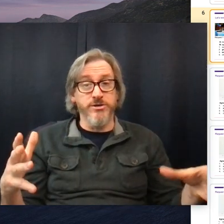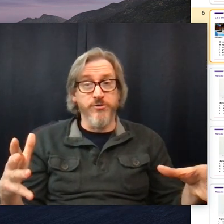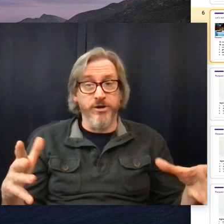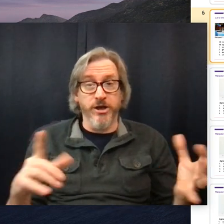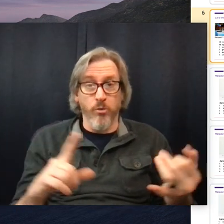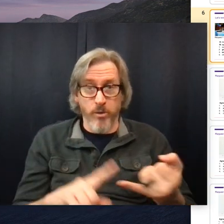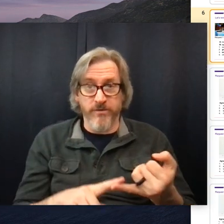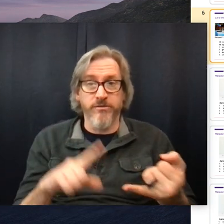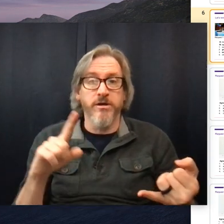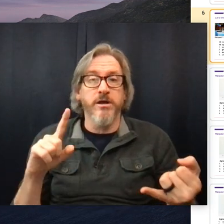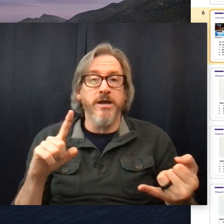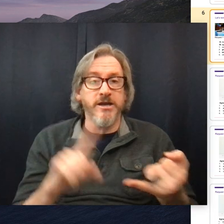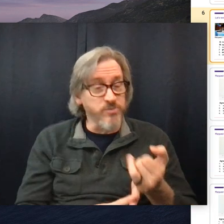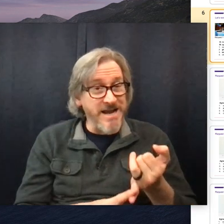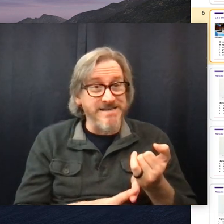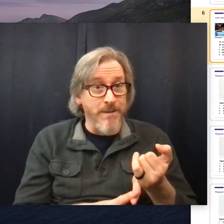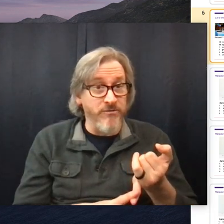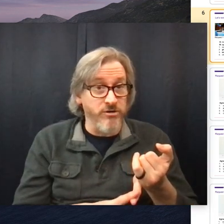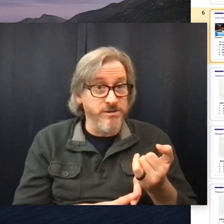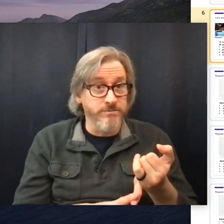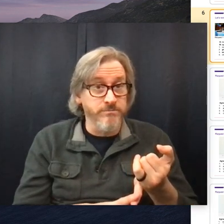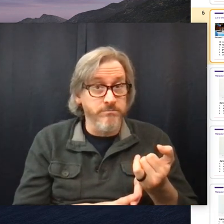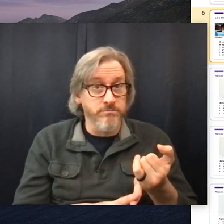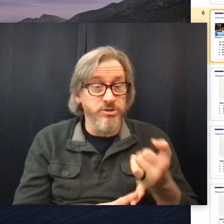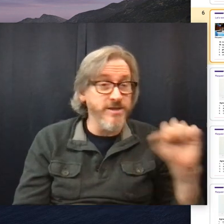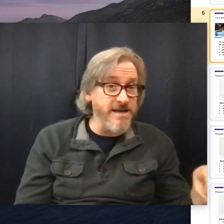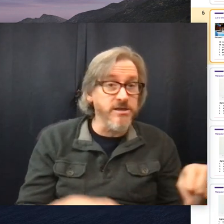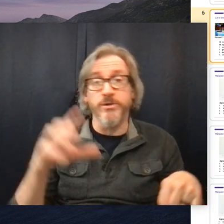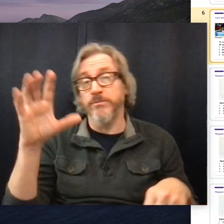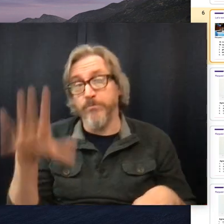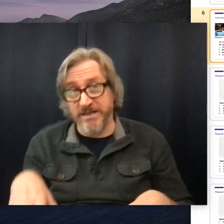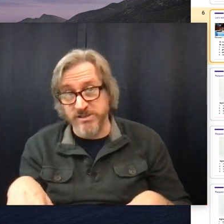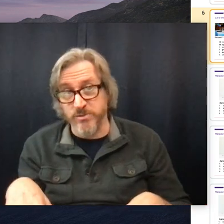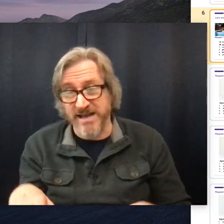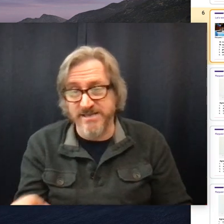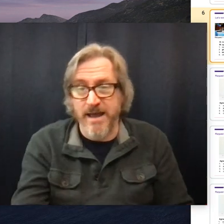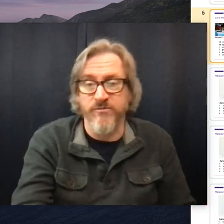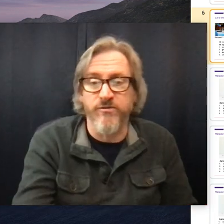of the three with here's what has to happen first so yes I'll do it but this is what has to happen